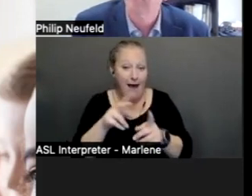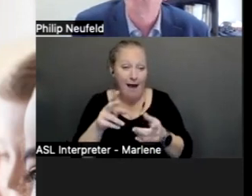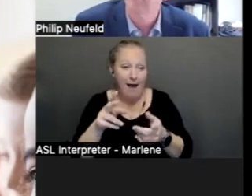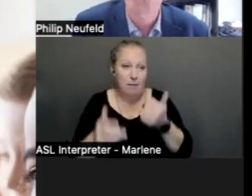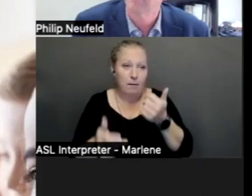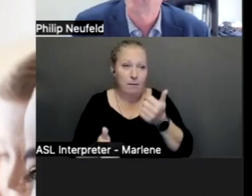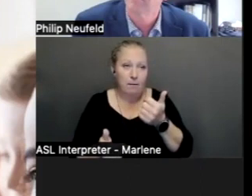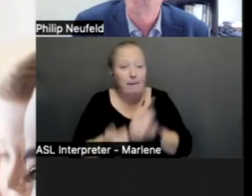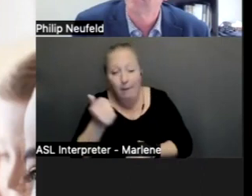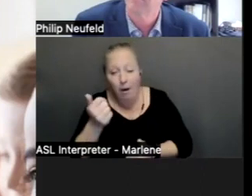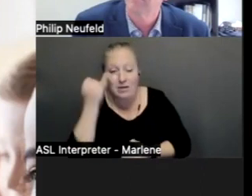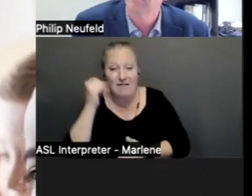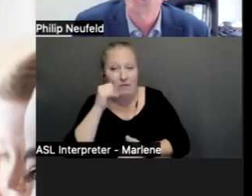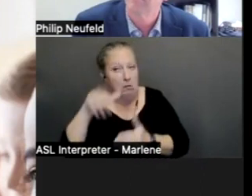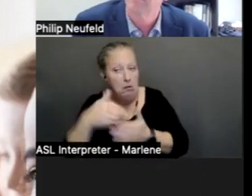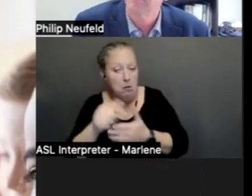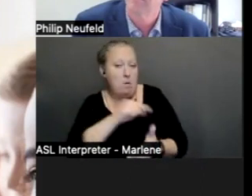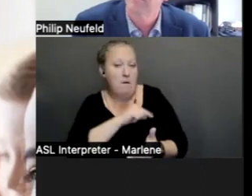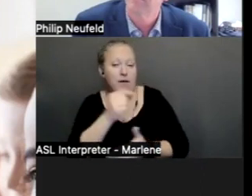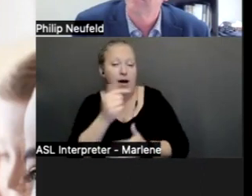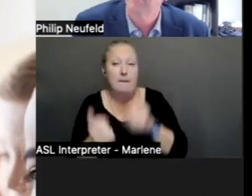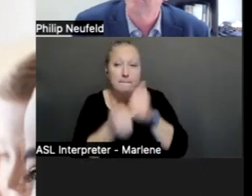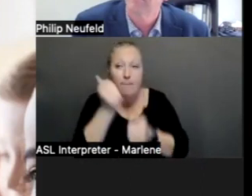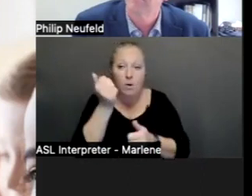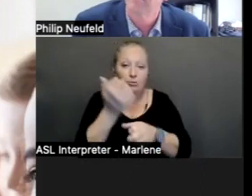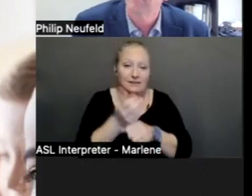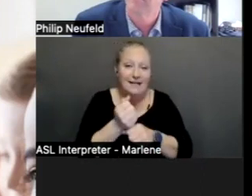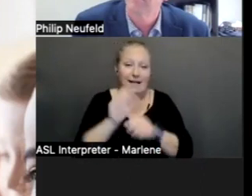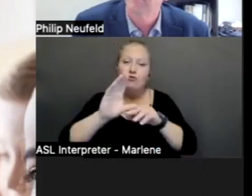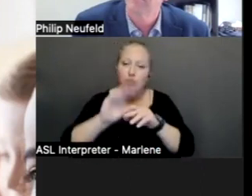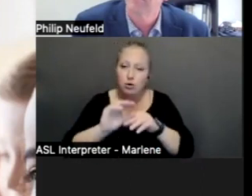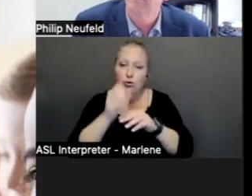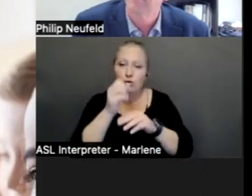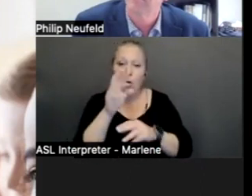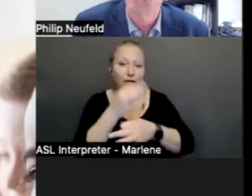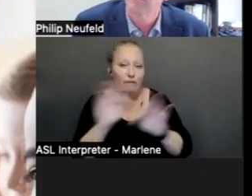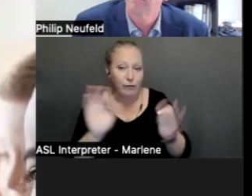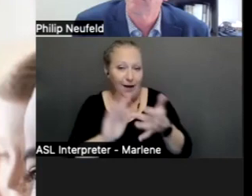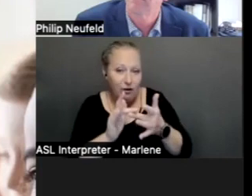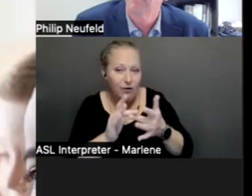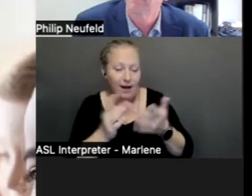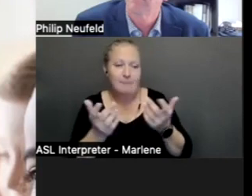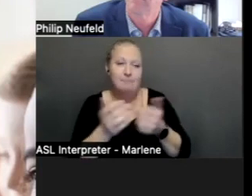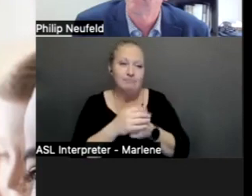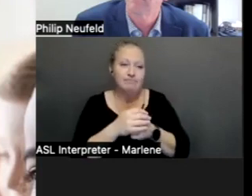them qualified. Most of them are getting uh you know reduced and or free Internet and then folks